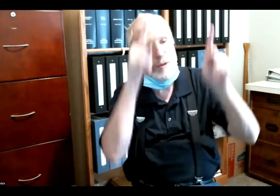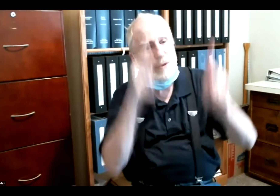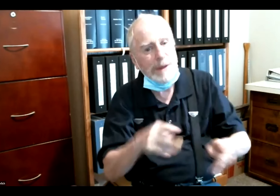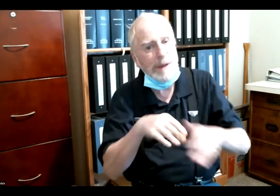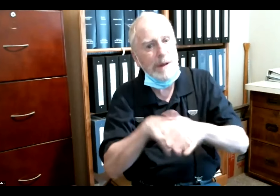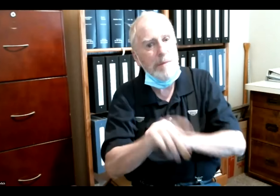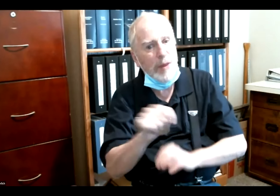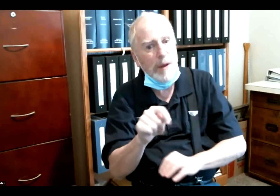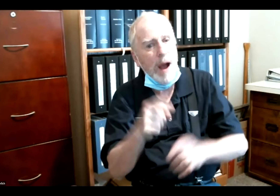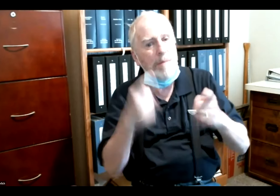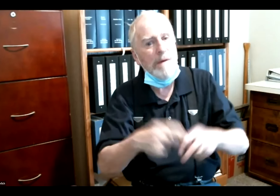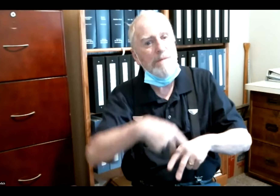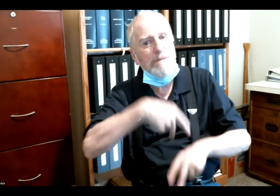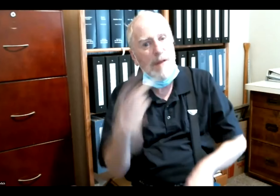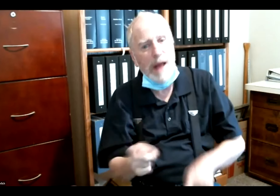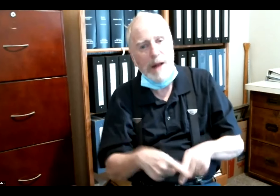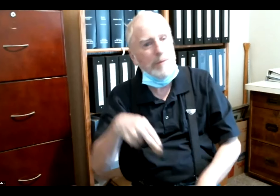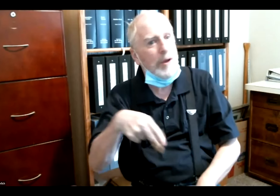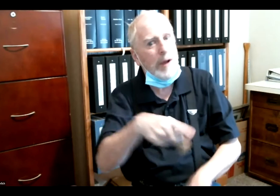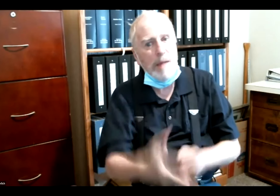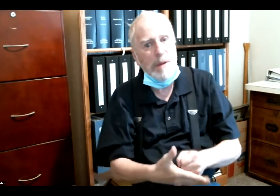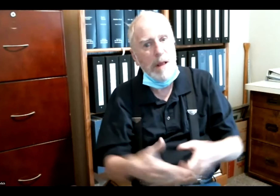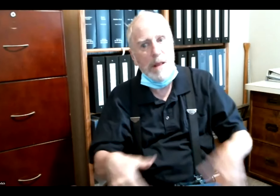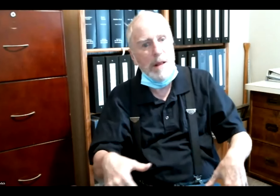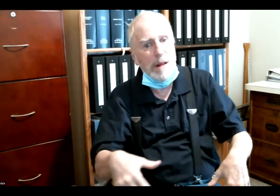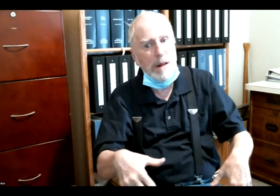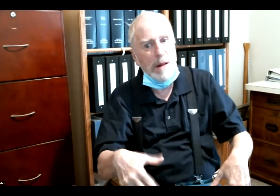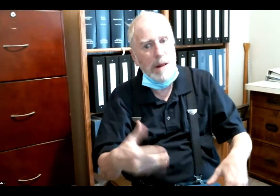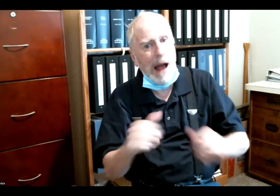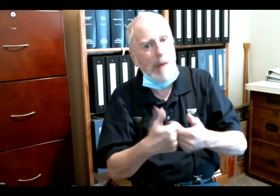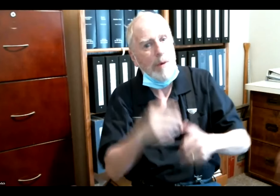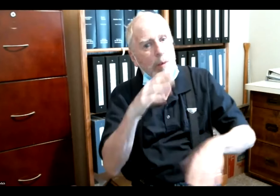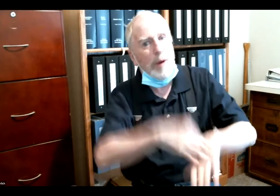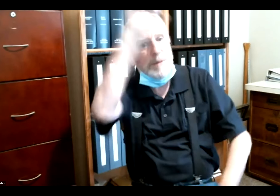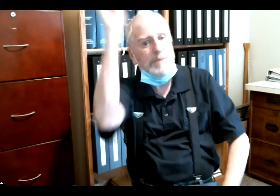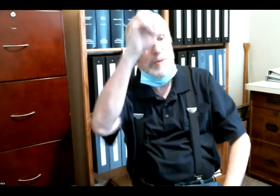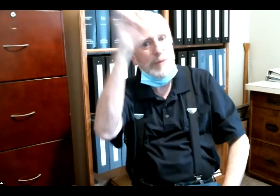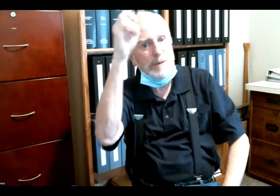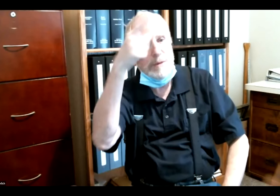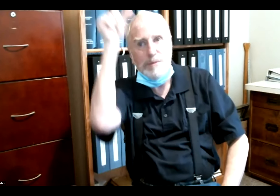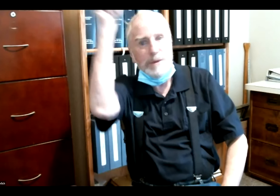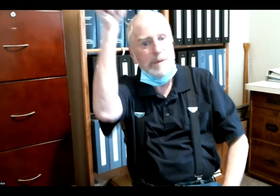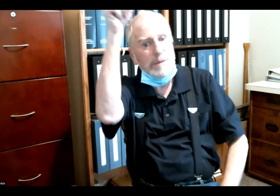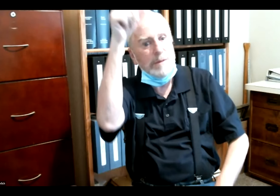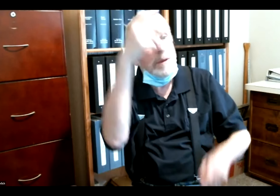Stephen: I mean if a person happened to go in to the bathroom and fall or something?